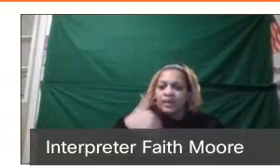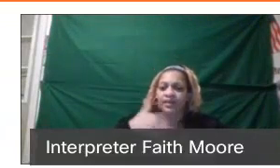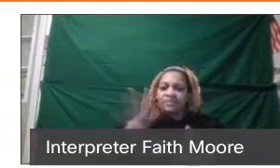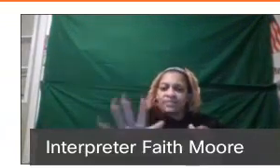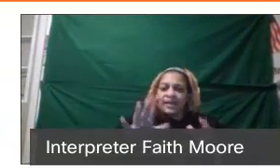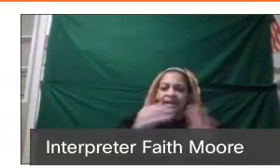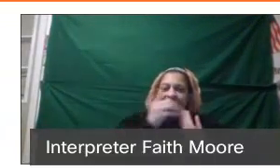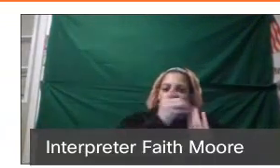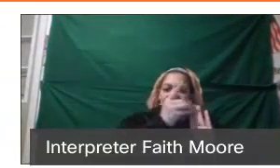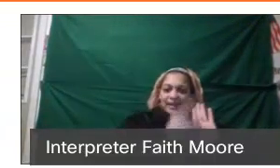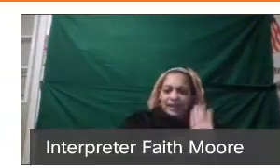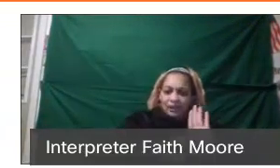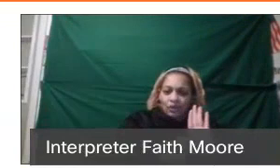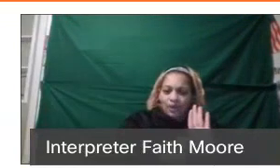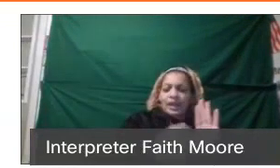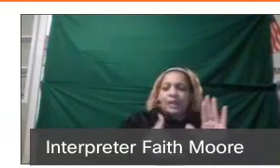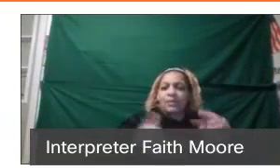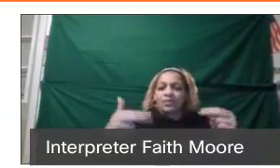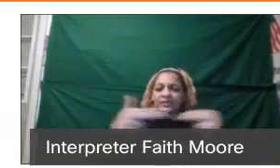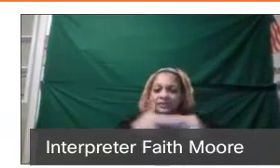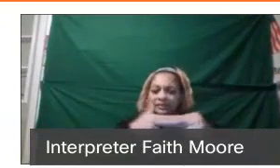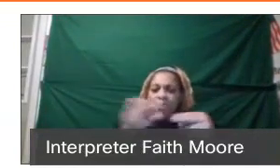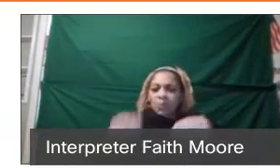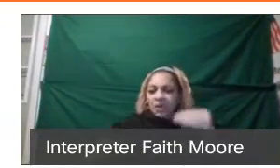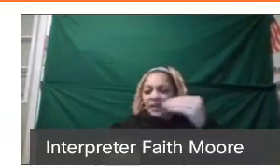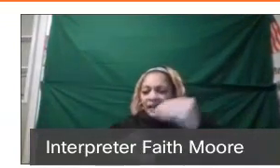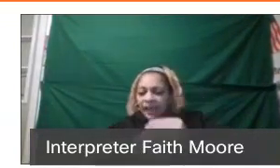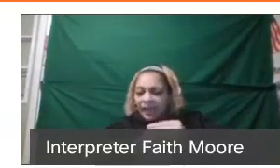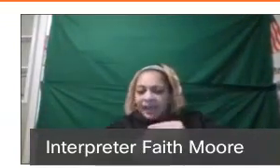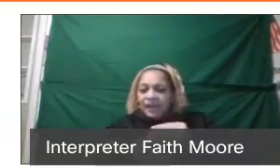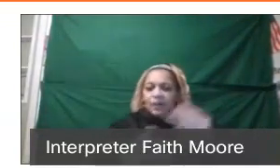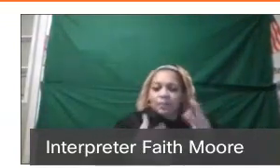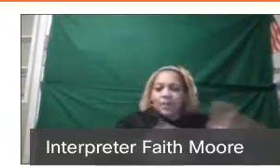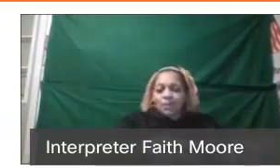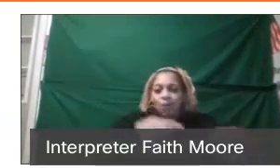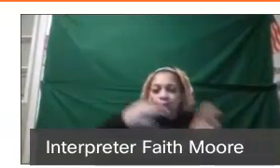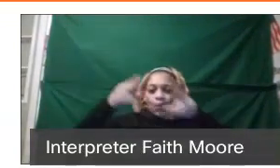Sound like slide or maybe, or maybe just upload the traffic report.